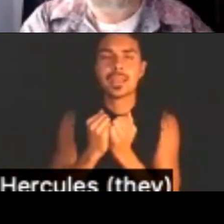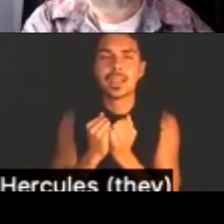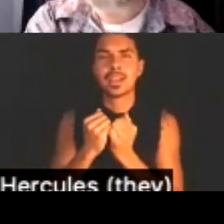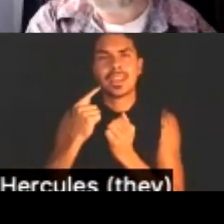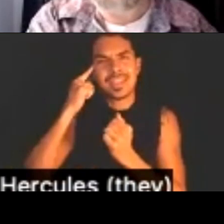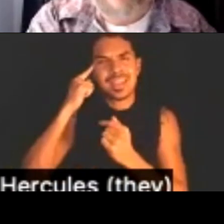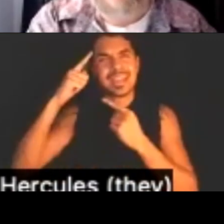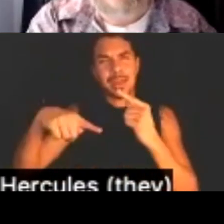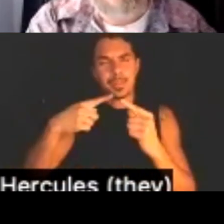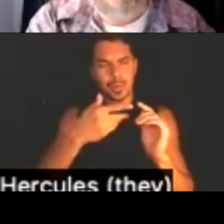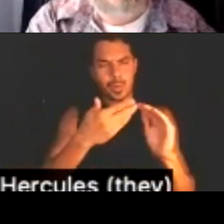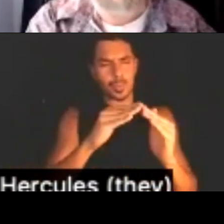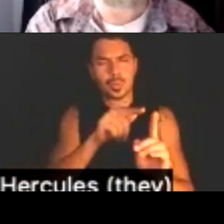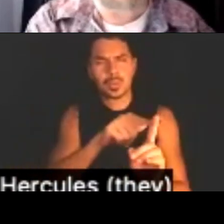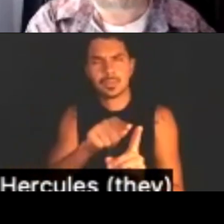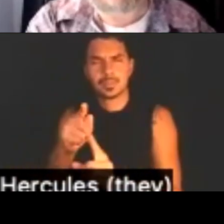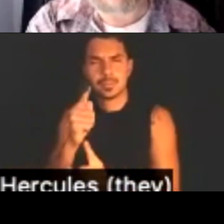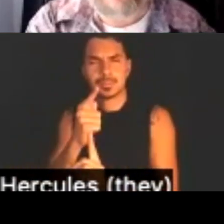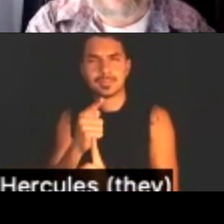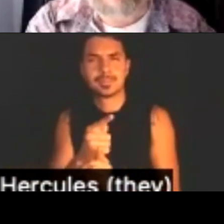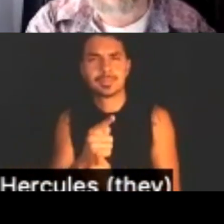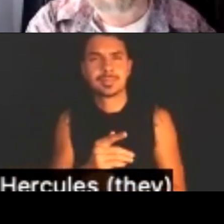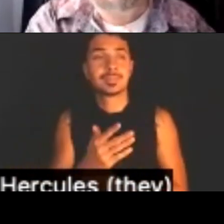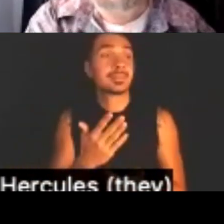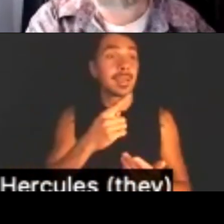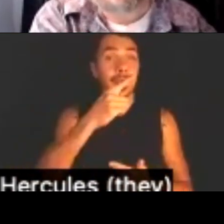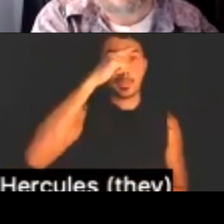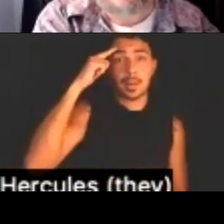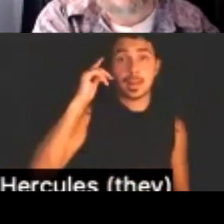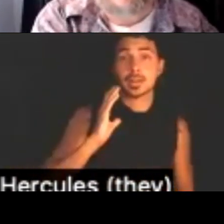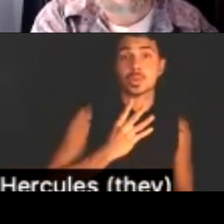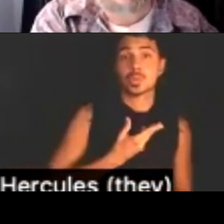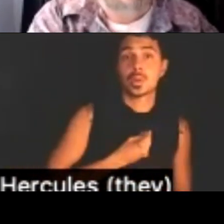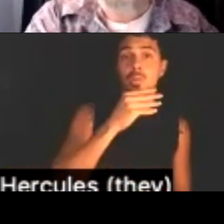So it may look very different for black trans women when we're working with black trans women